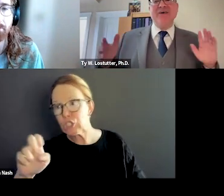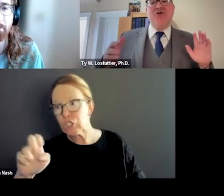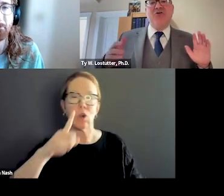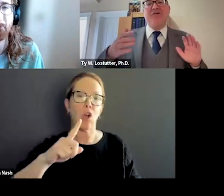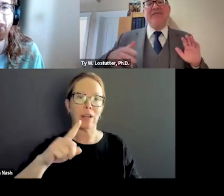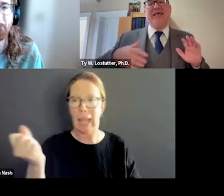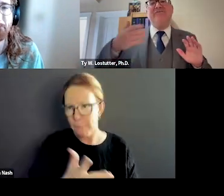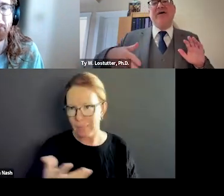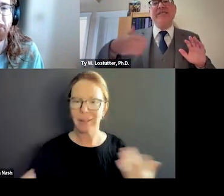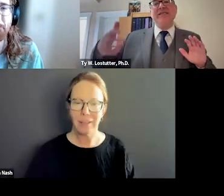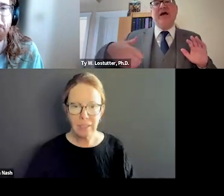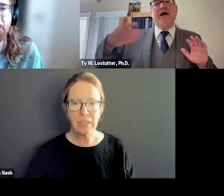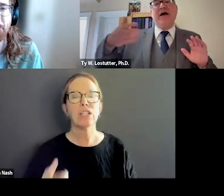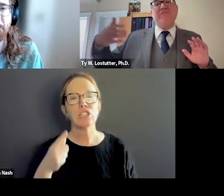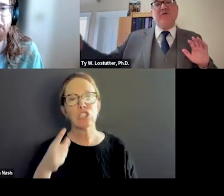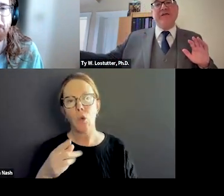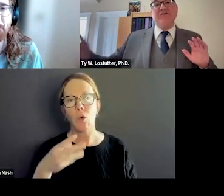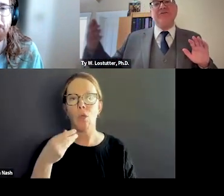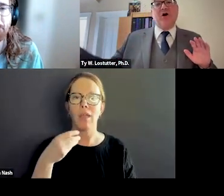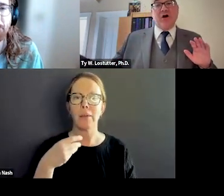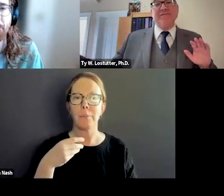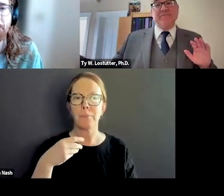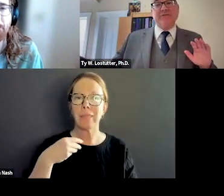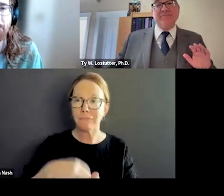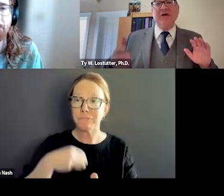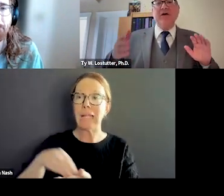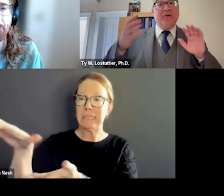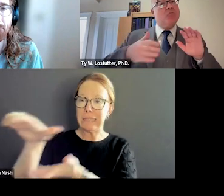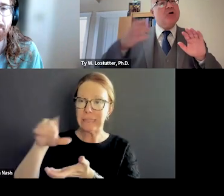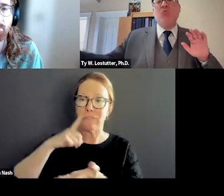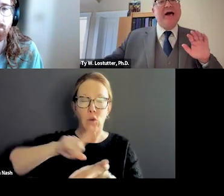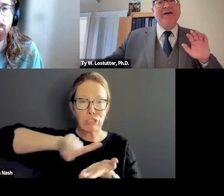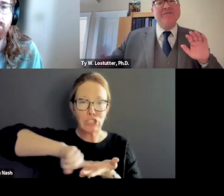And so I will say the funding, of research is hard sometimes, but worthwhile.